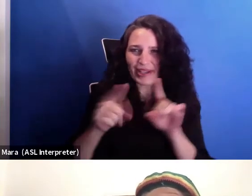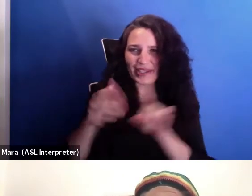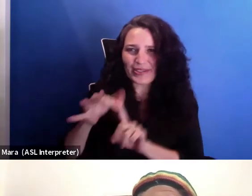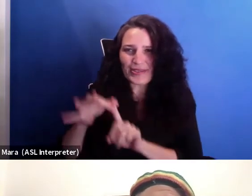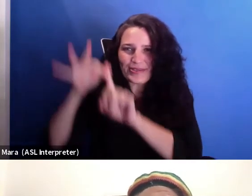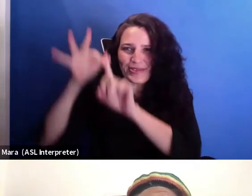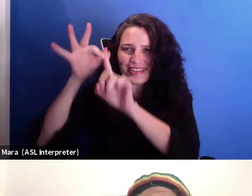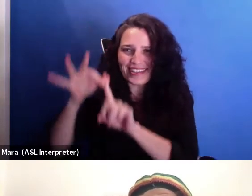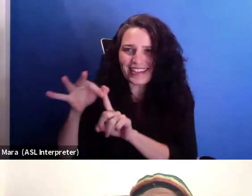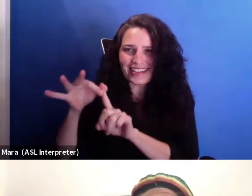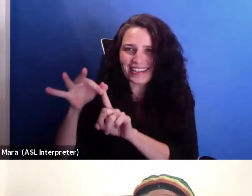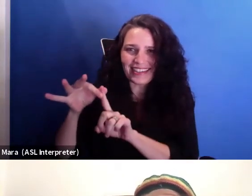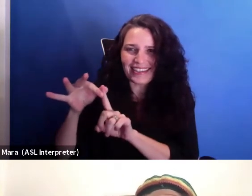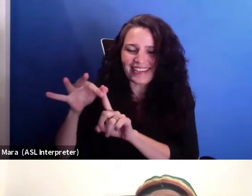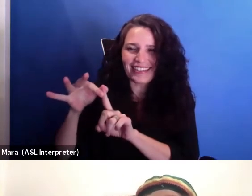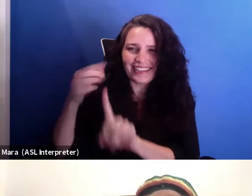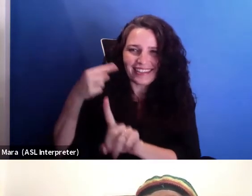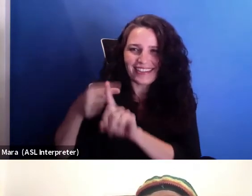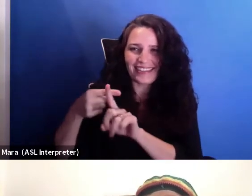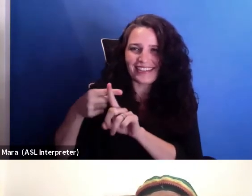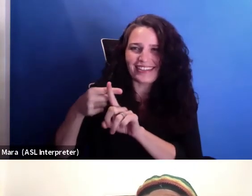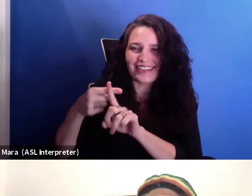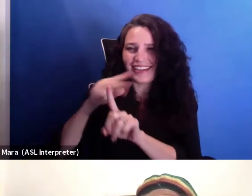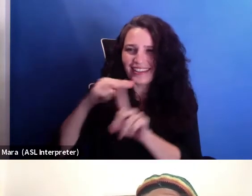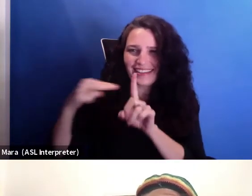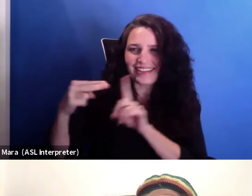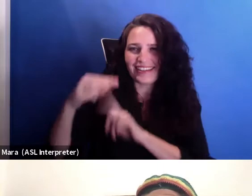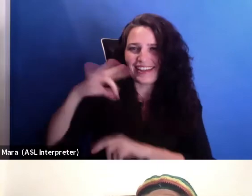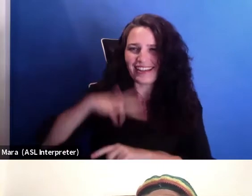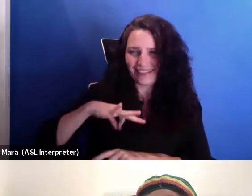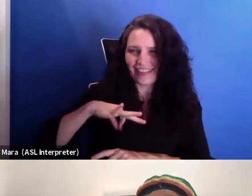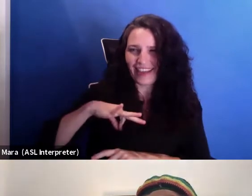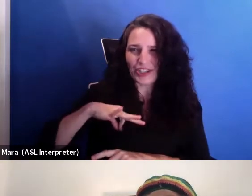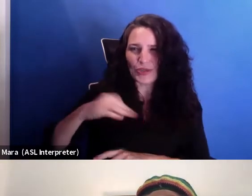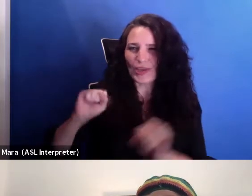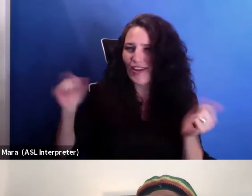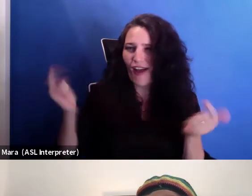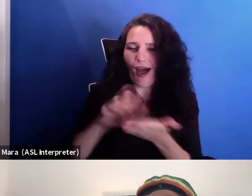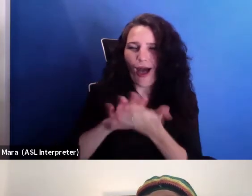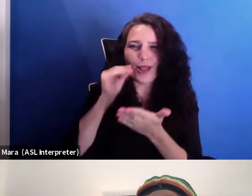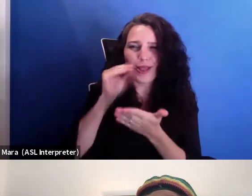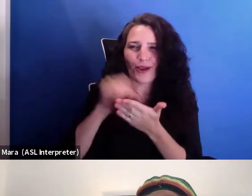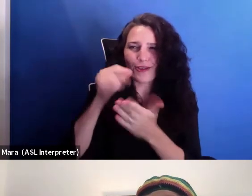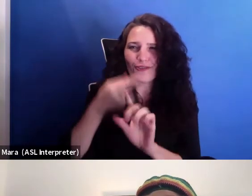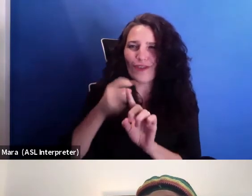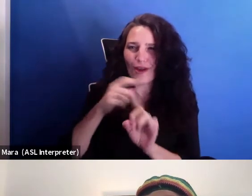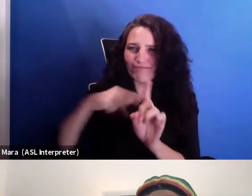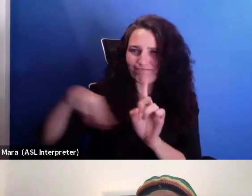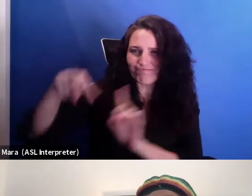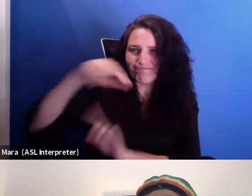for which we can all learn from. One of the things that has broken in the past a couple of days,